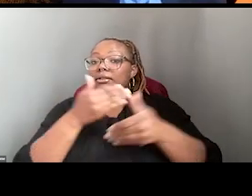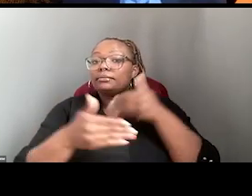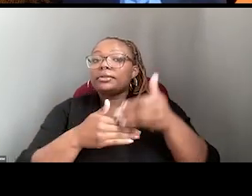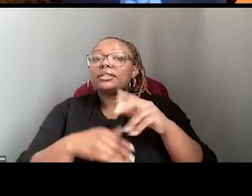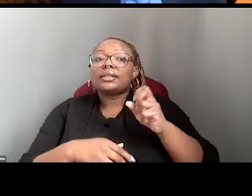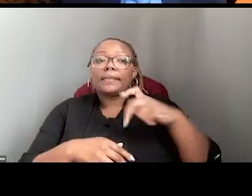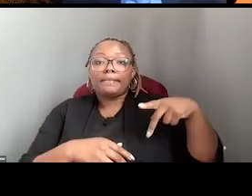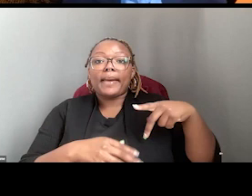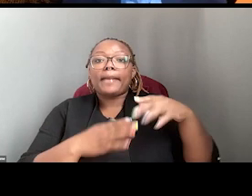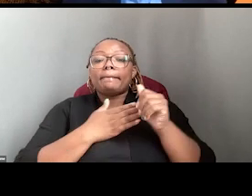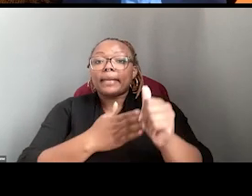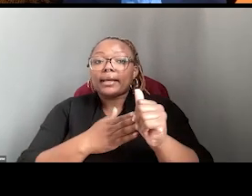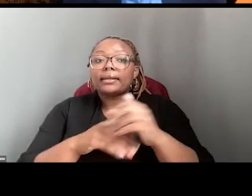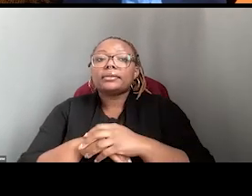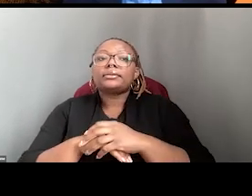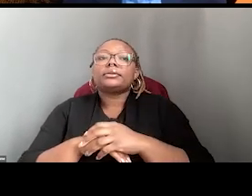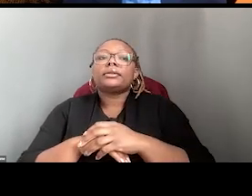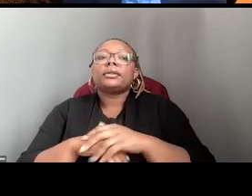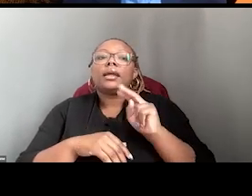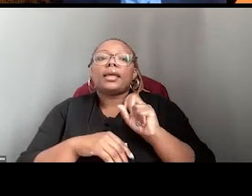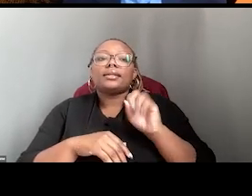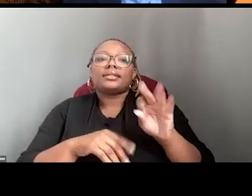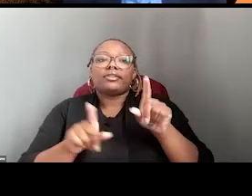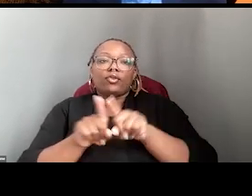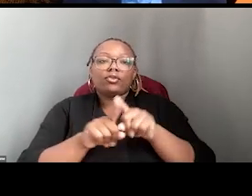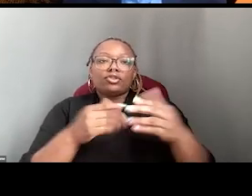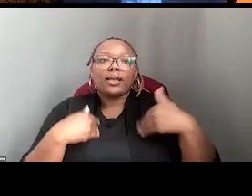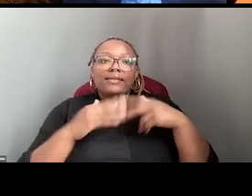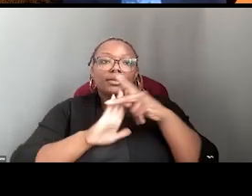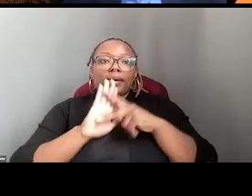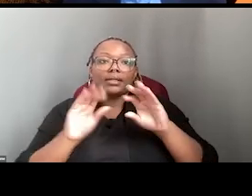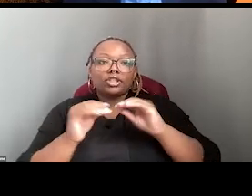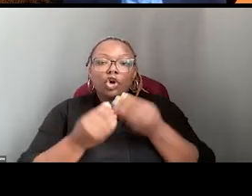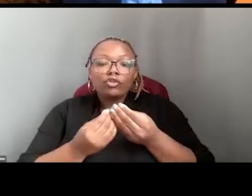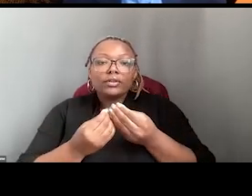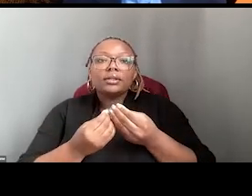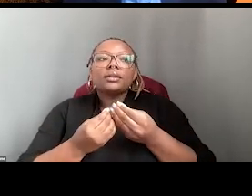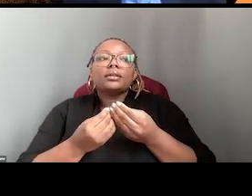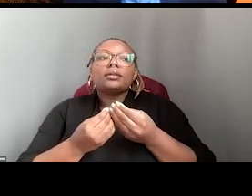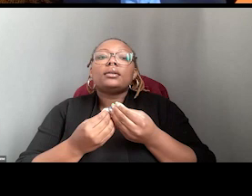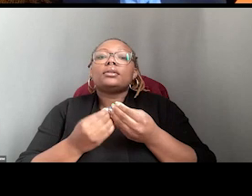NSF also has -- the Policy Office has training and other tools on a resource page.